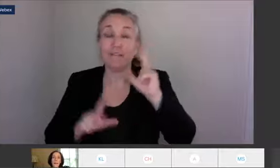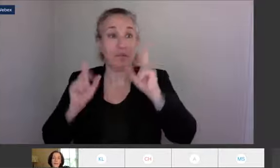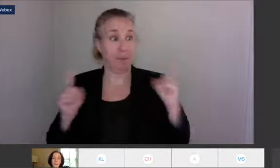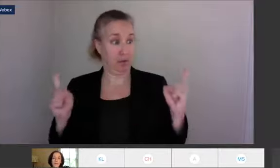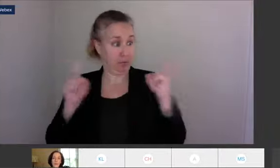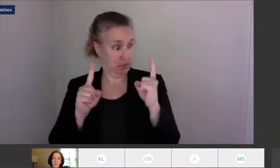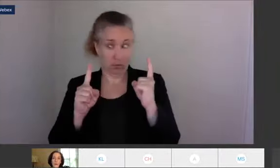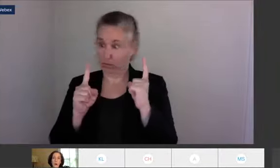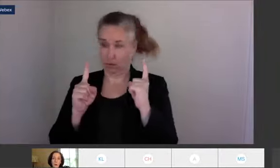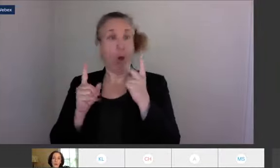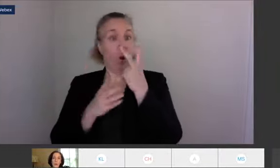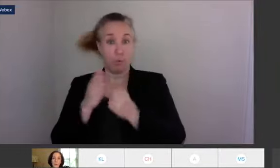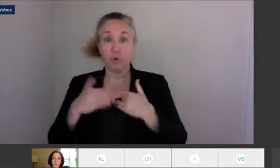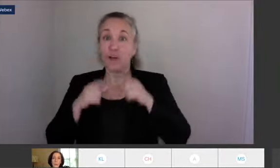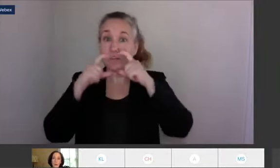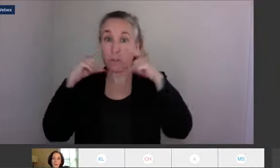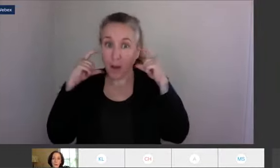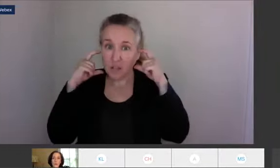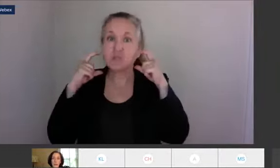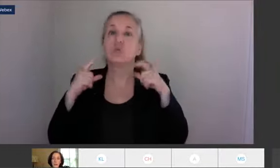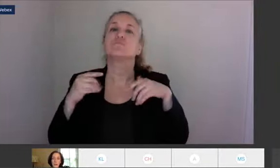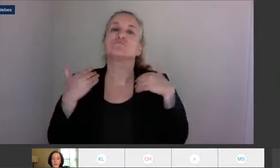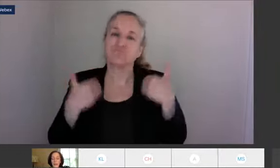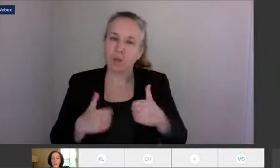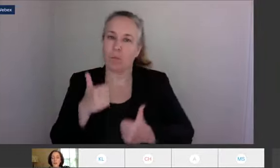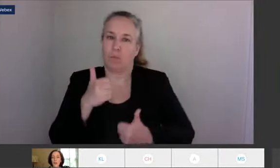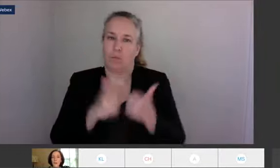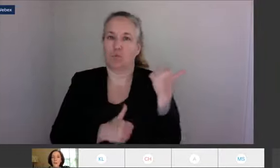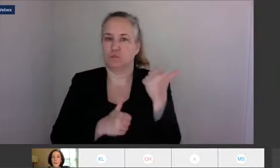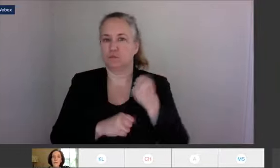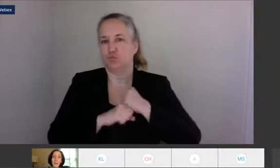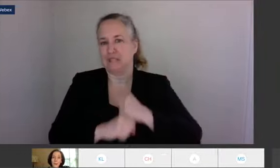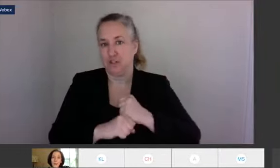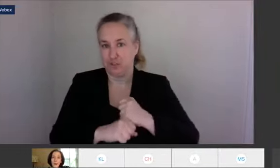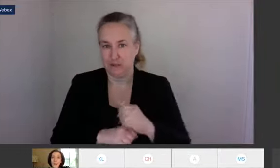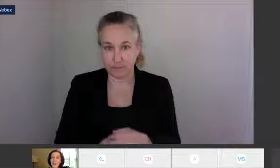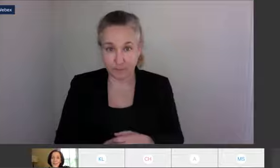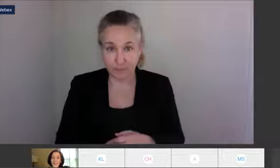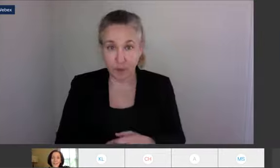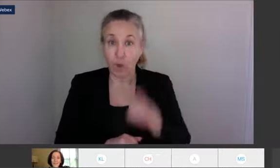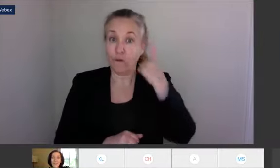gives us all the most protection so for the sake of our community just keep